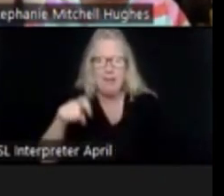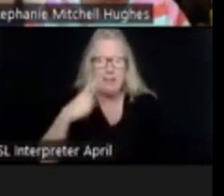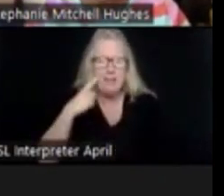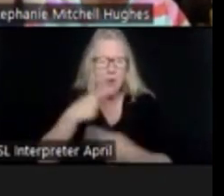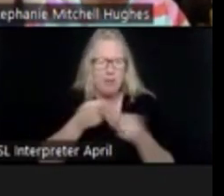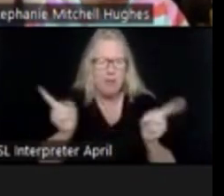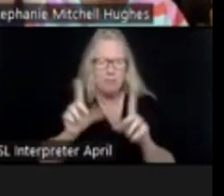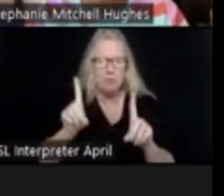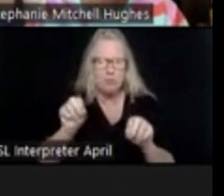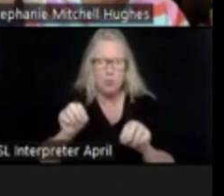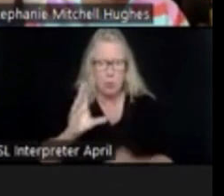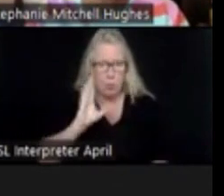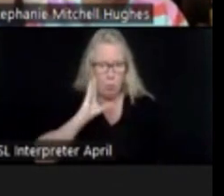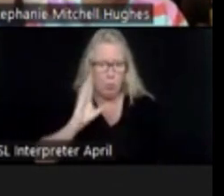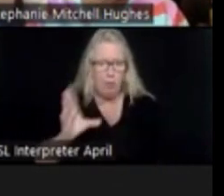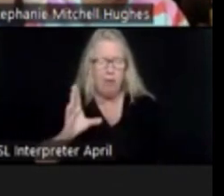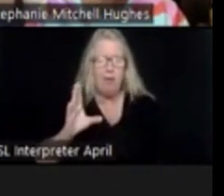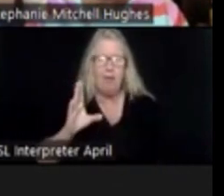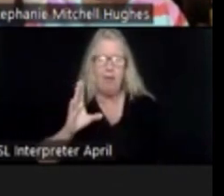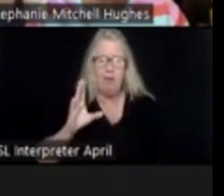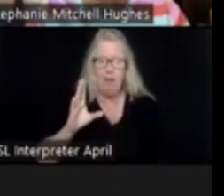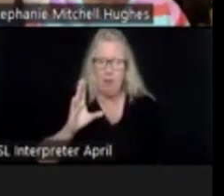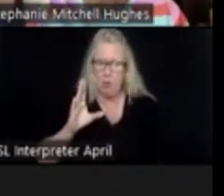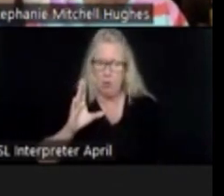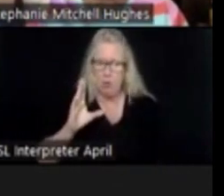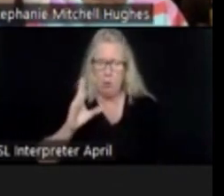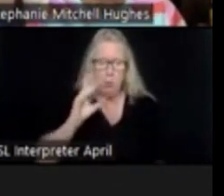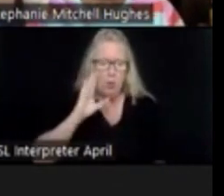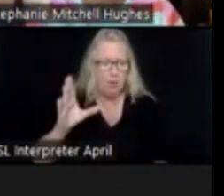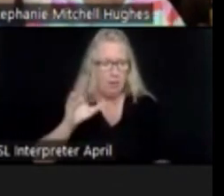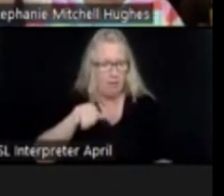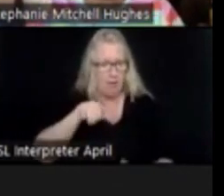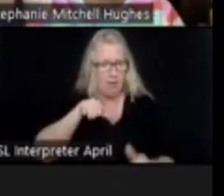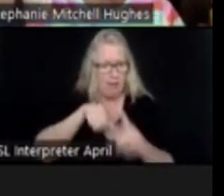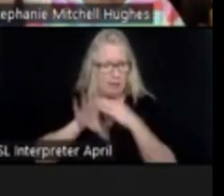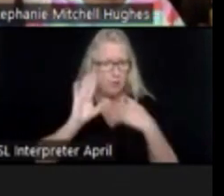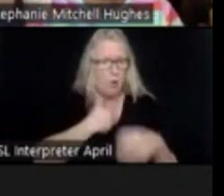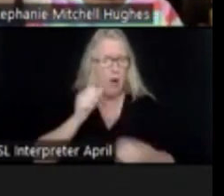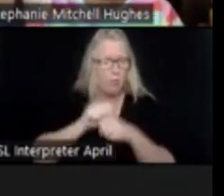ARE THEY GOING TO COME IN AND TEAR UP THE WORKPLACE?